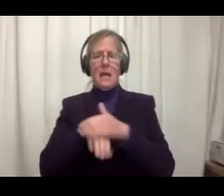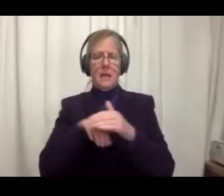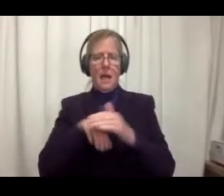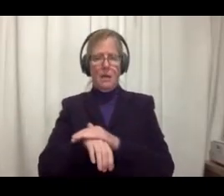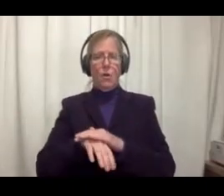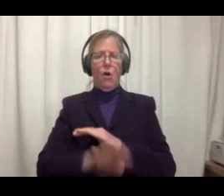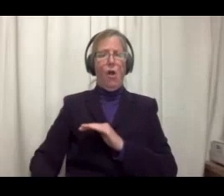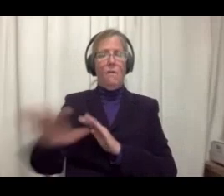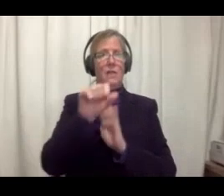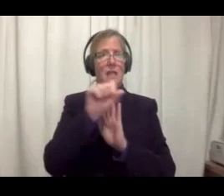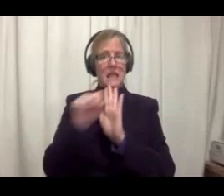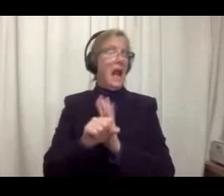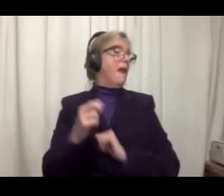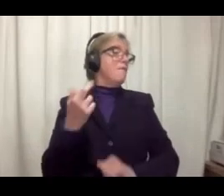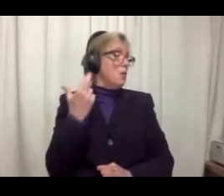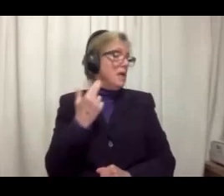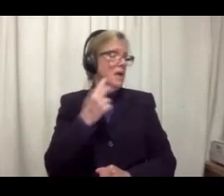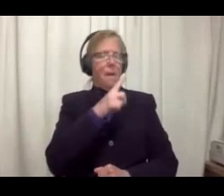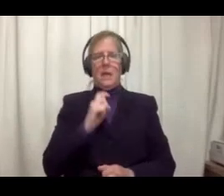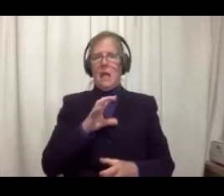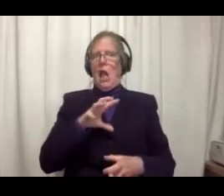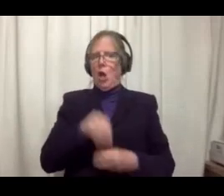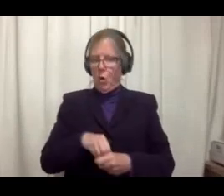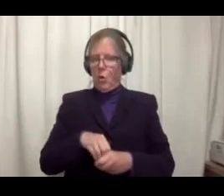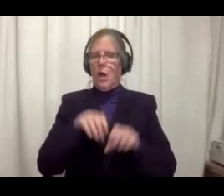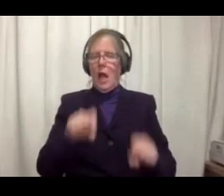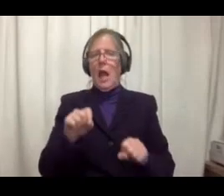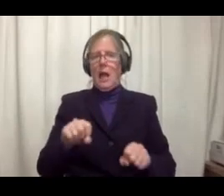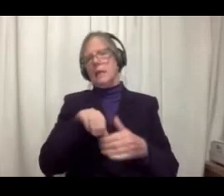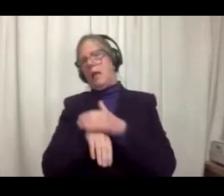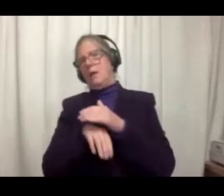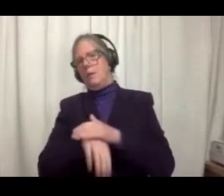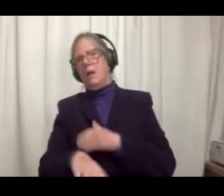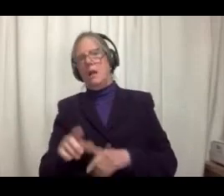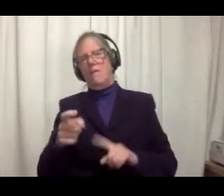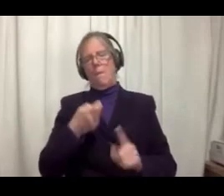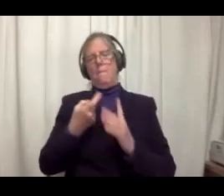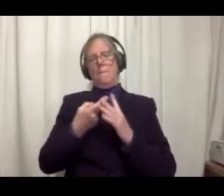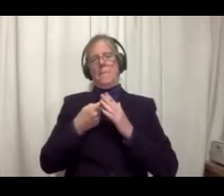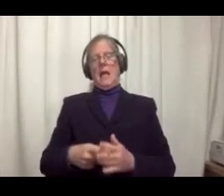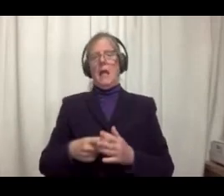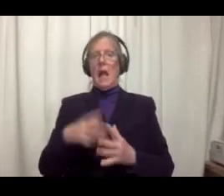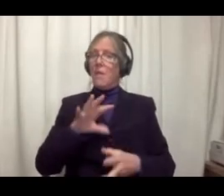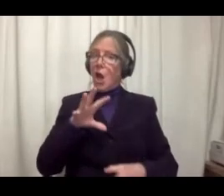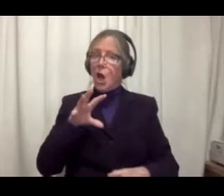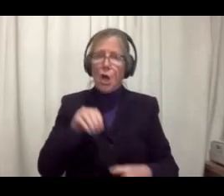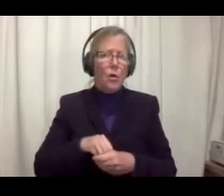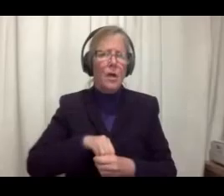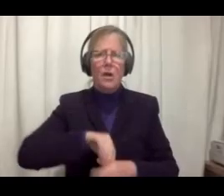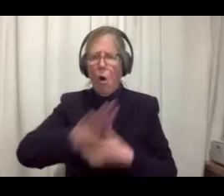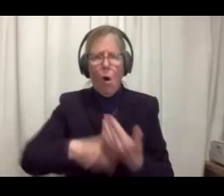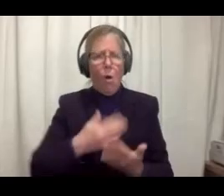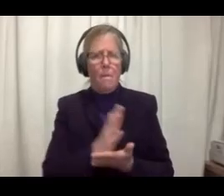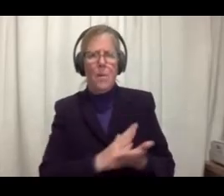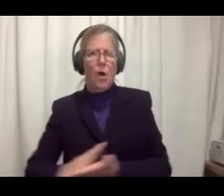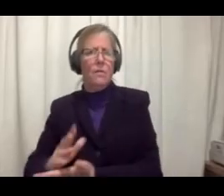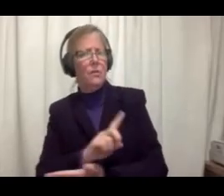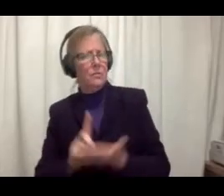the start and made it part of every aspect of their design and communication process.